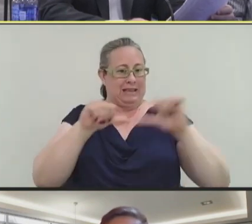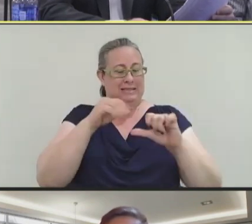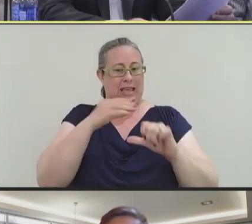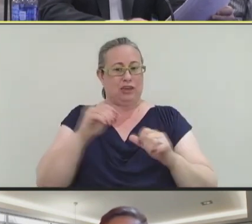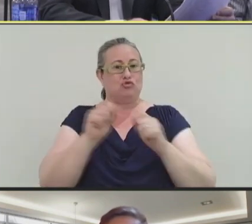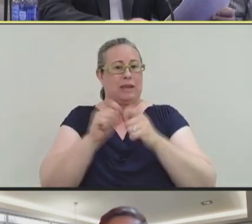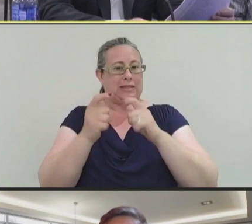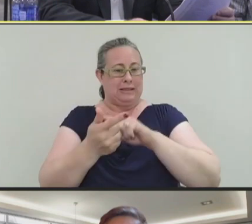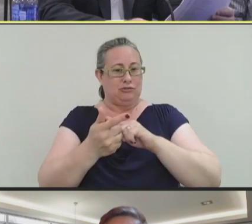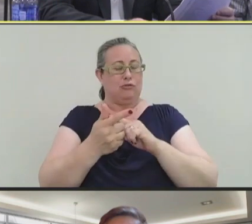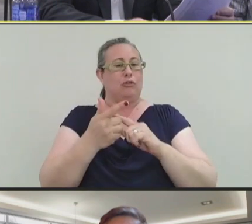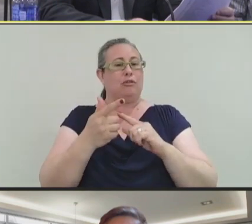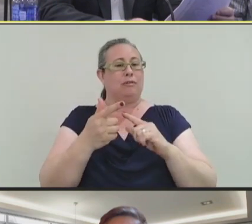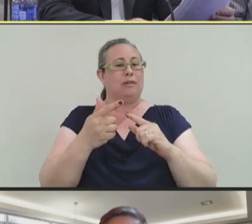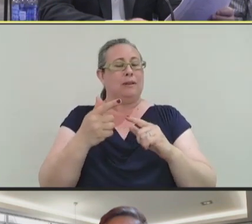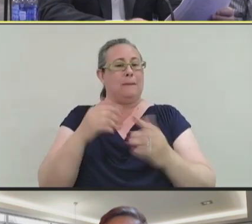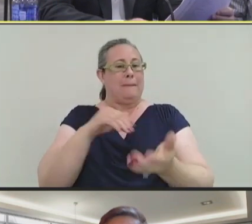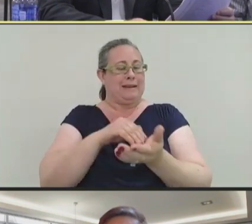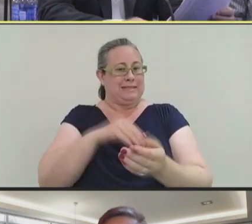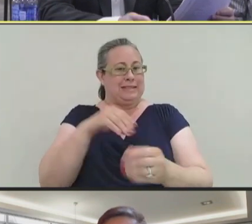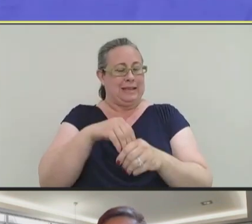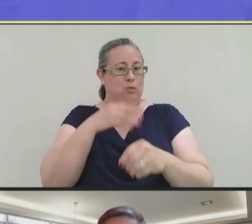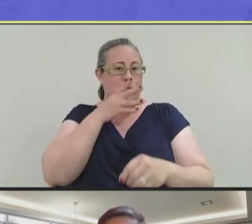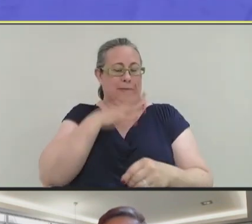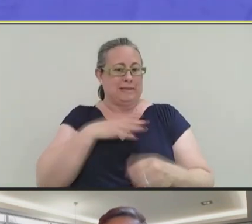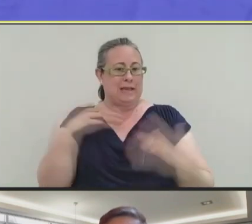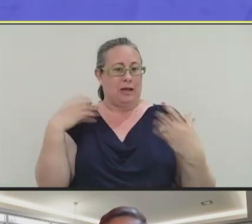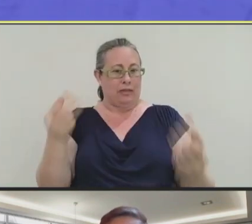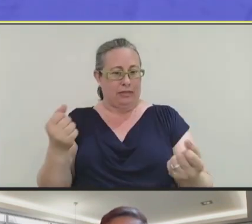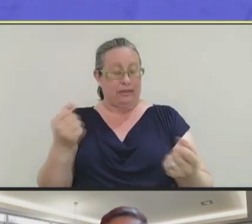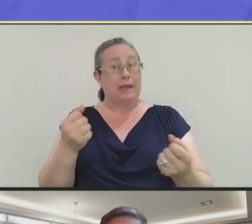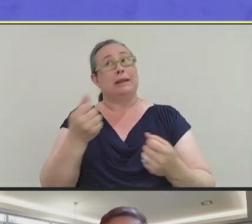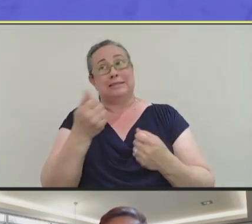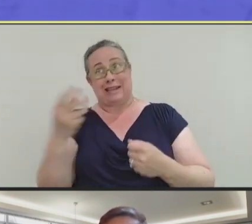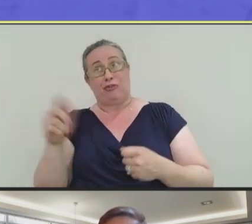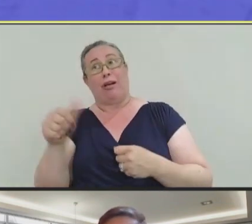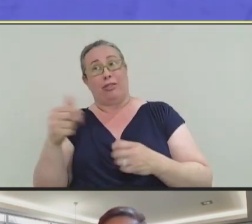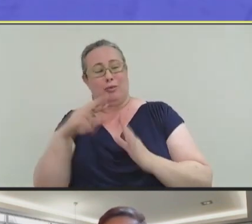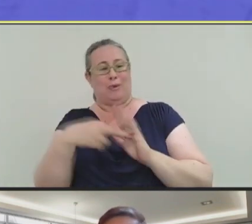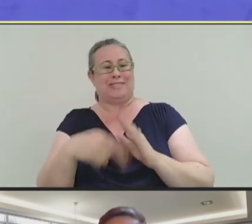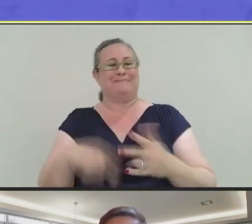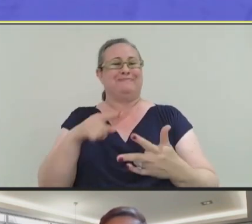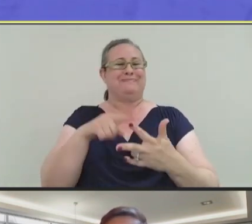Health at the University of Washington, among other roles; Dr. Kiran Dhillon,